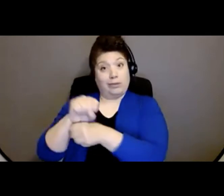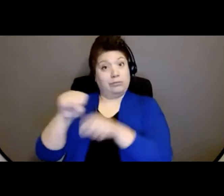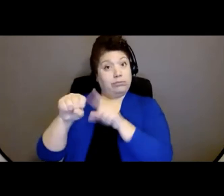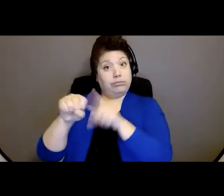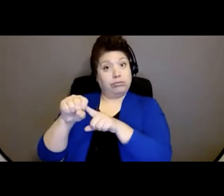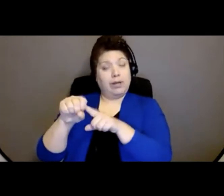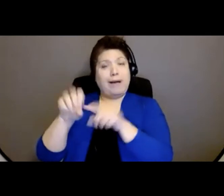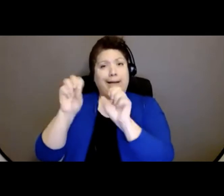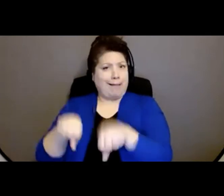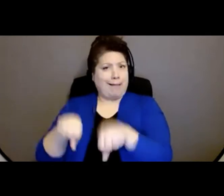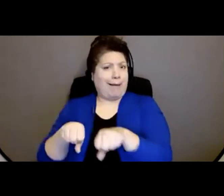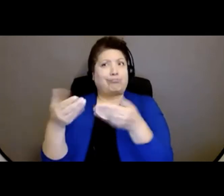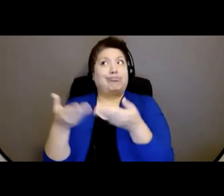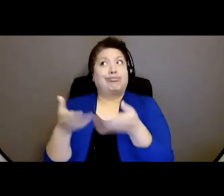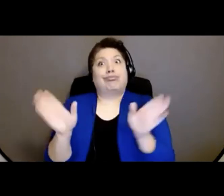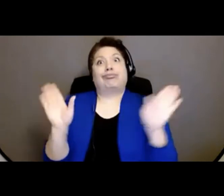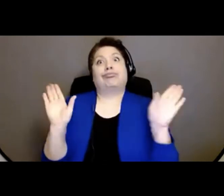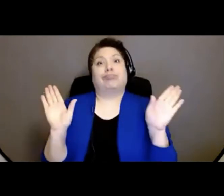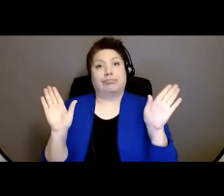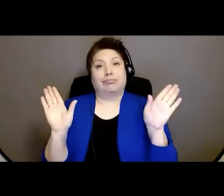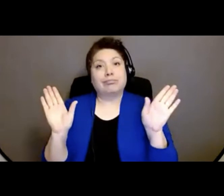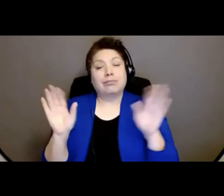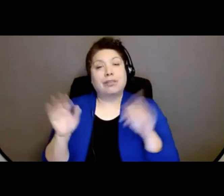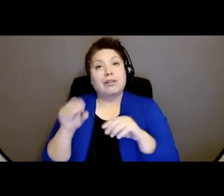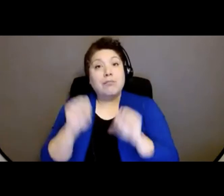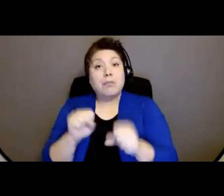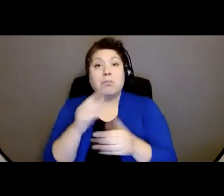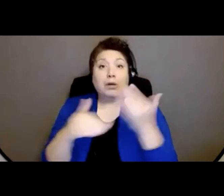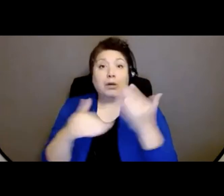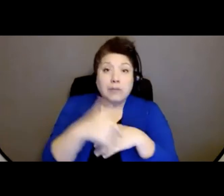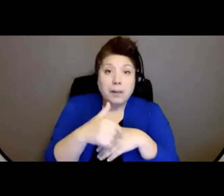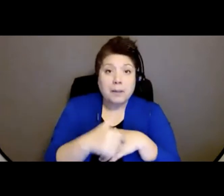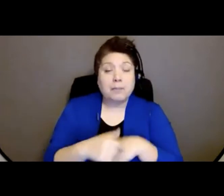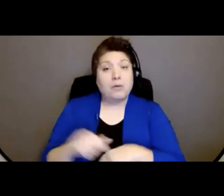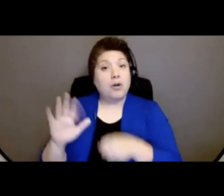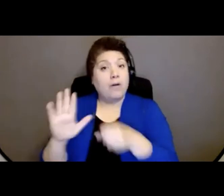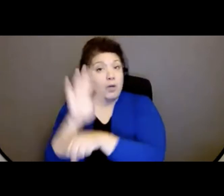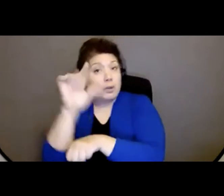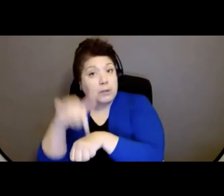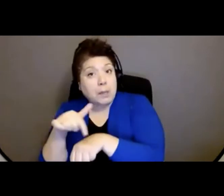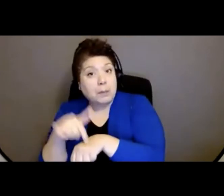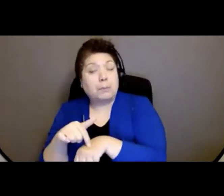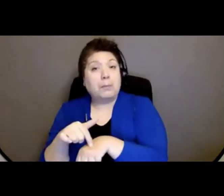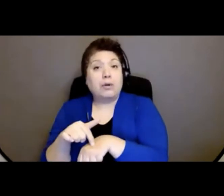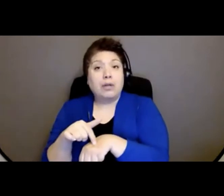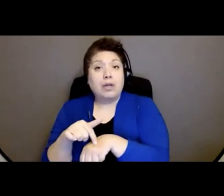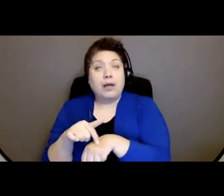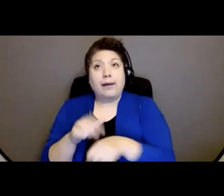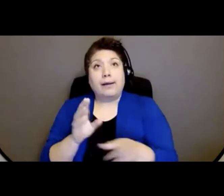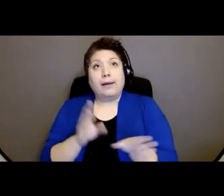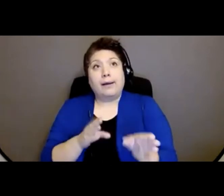IT WOULD INCLUDE PART TIME WORK OR FULL TIME WORK, CONTRACT WORK,